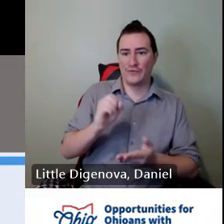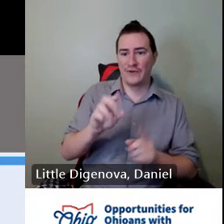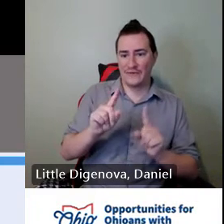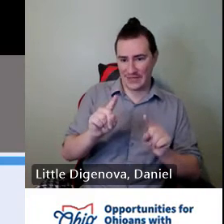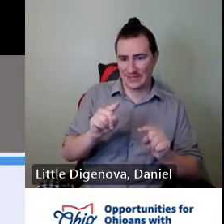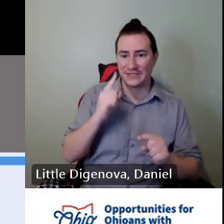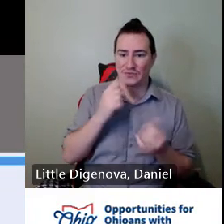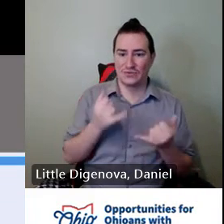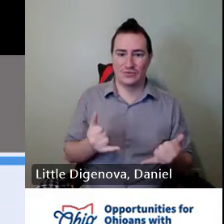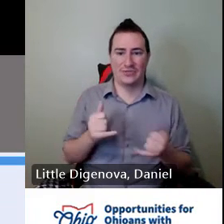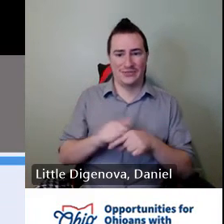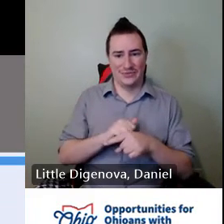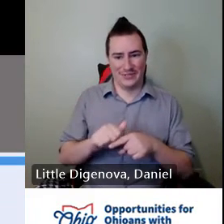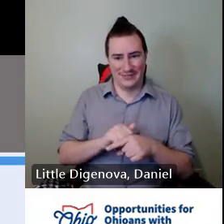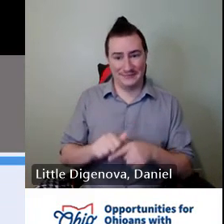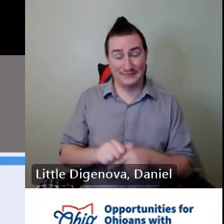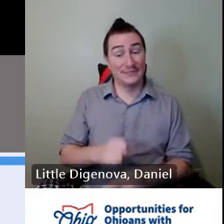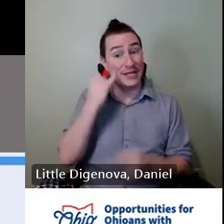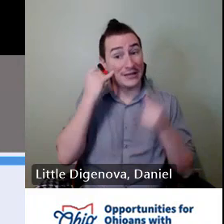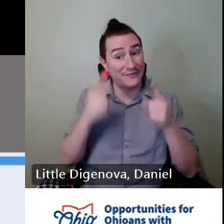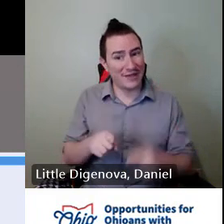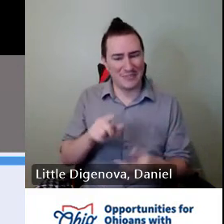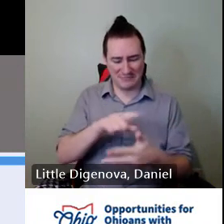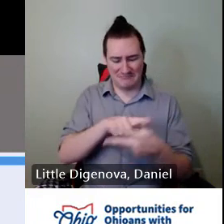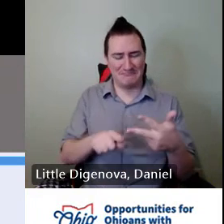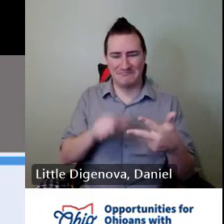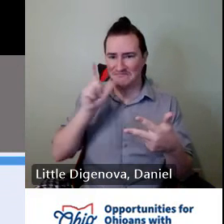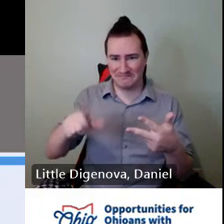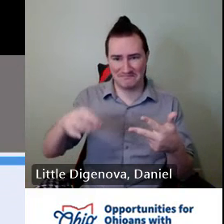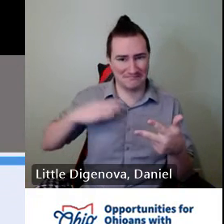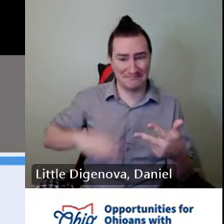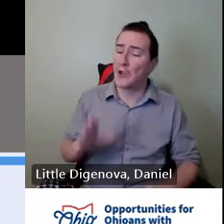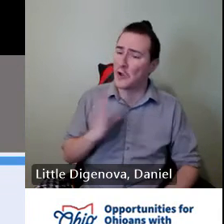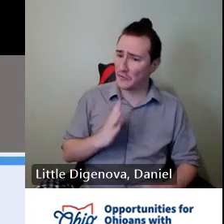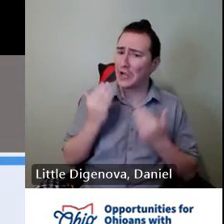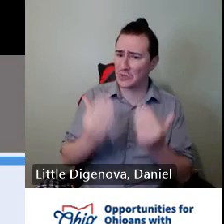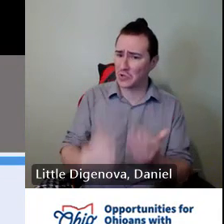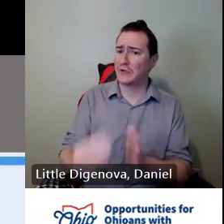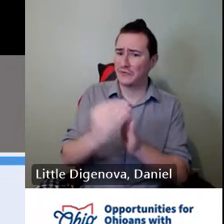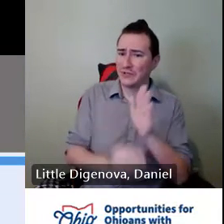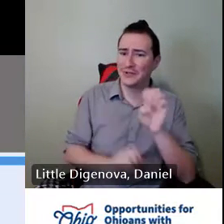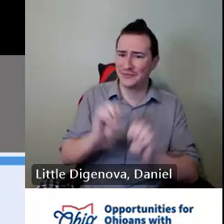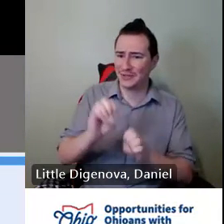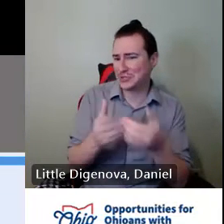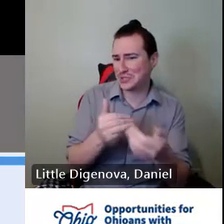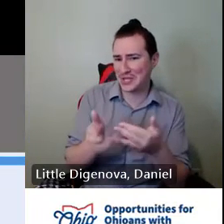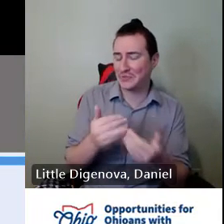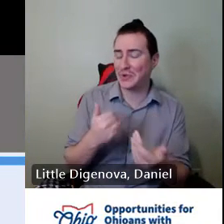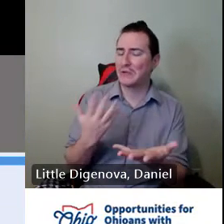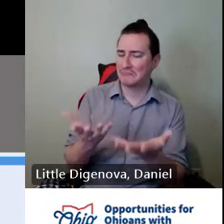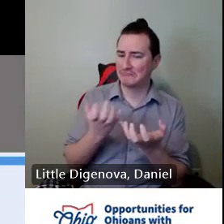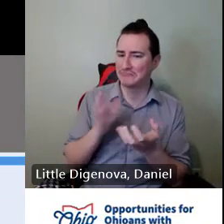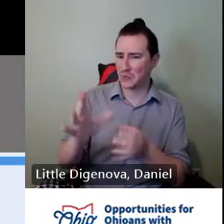If you do not need these credits, we still invite you to complete the evaluation, because this will help us to continually